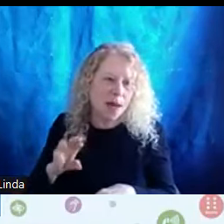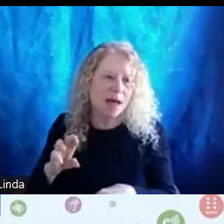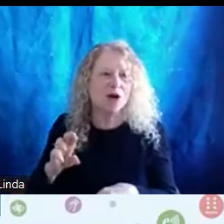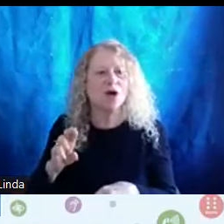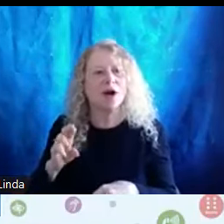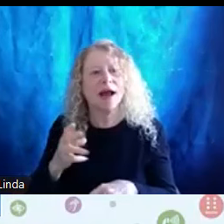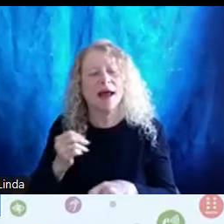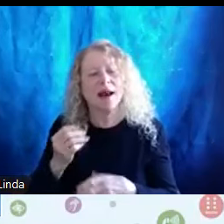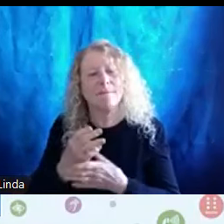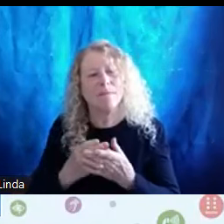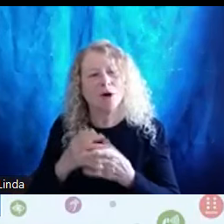disability community as well.